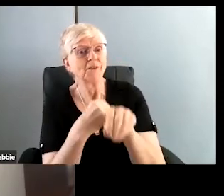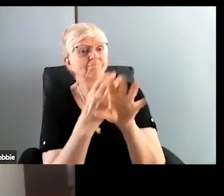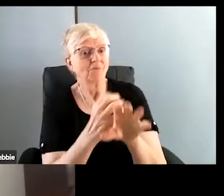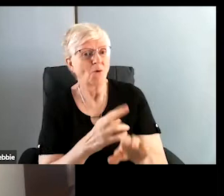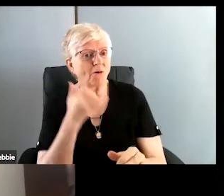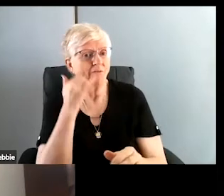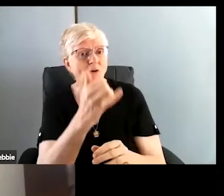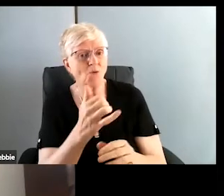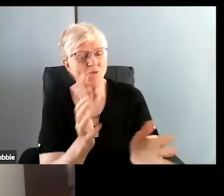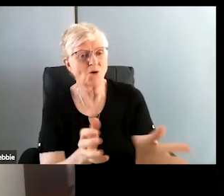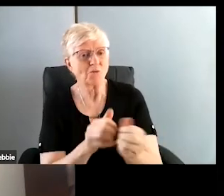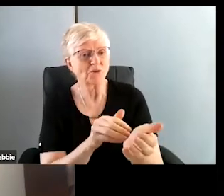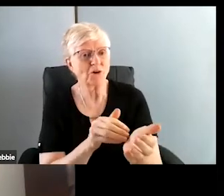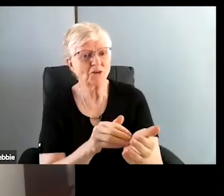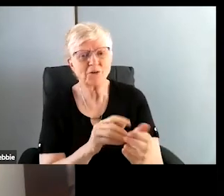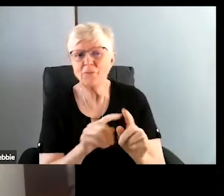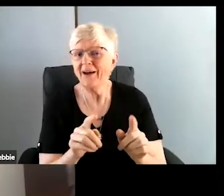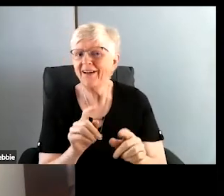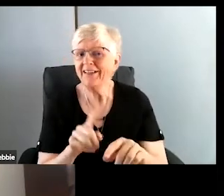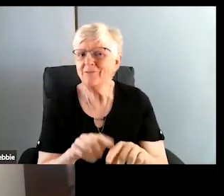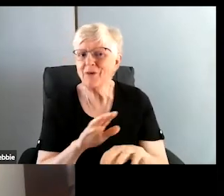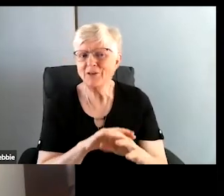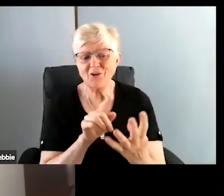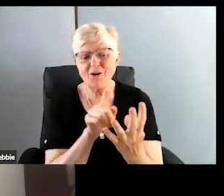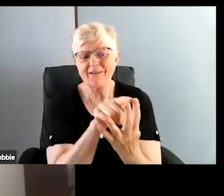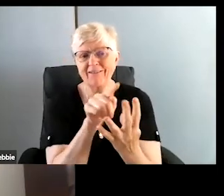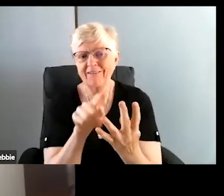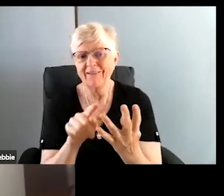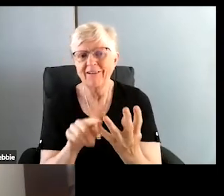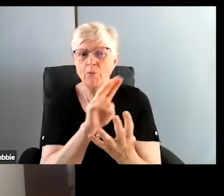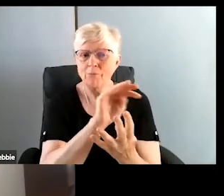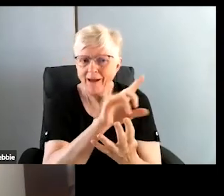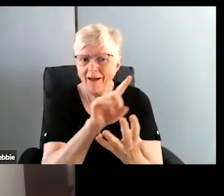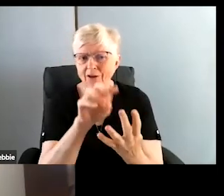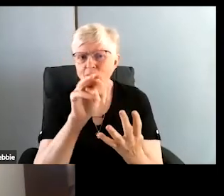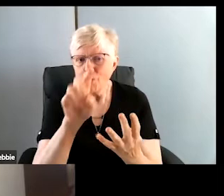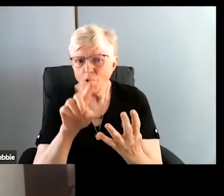SAME ACROSS DIFFERENT DEGREES OF HEARING LOSS. SO ACCORDING TO THIS BAR CHART HERE, FOR EXAMPLE, SO ACCORDING TO THIS BAR CHART HERE, FOR EXAMPLE, YOU CAN